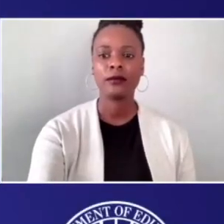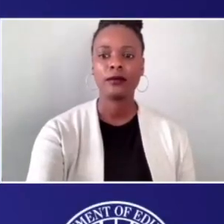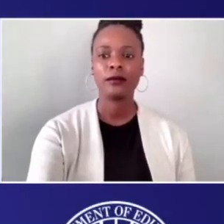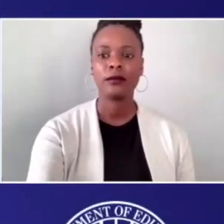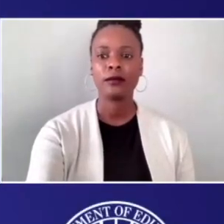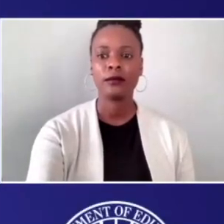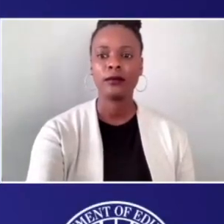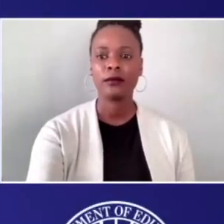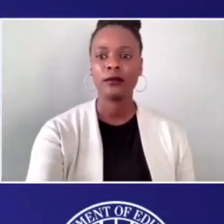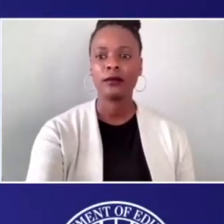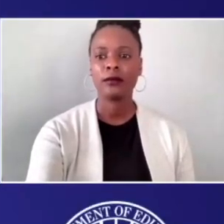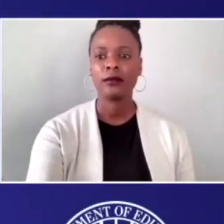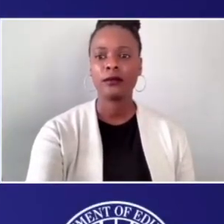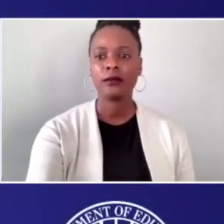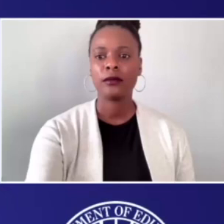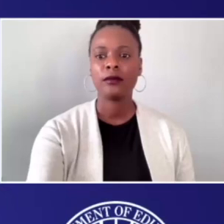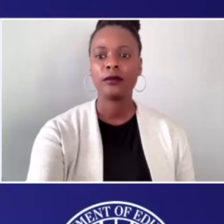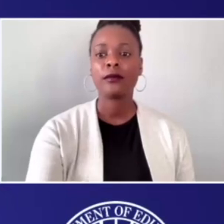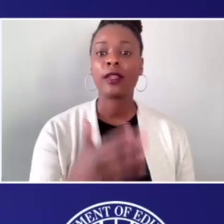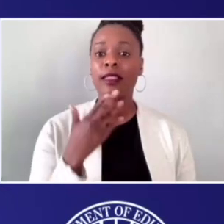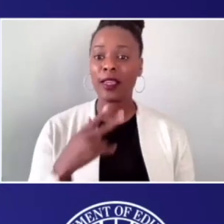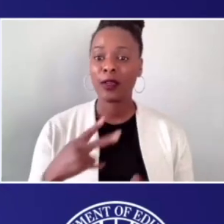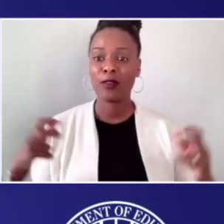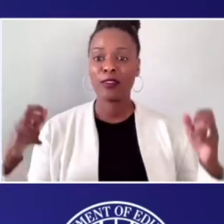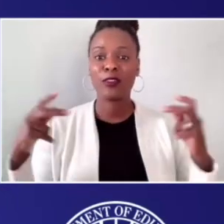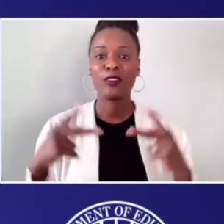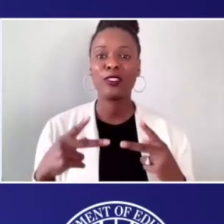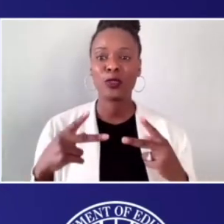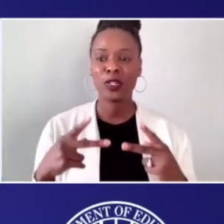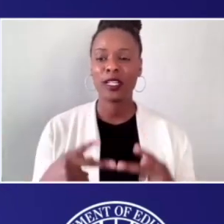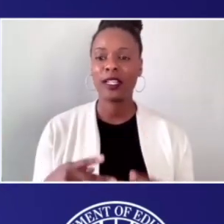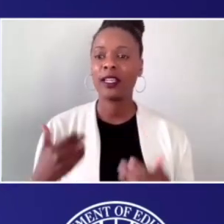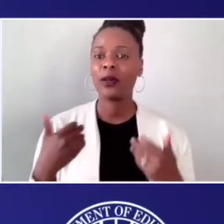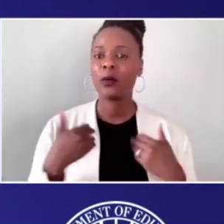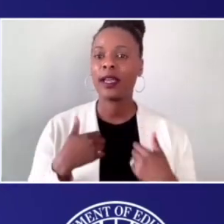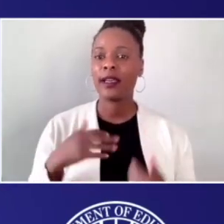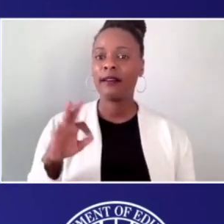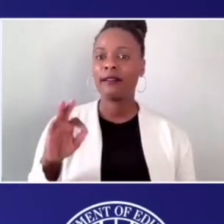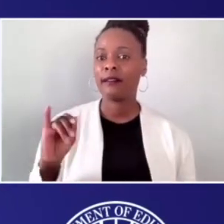Thank you for re-joining us. We have Faisal, and then we'll go back to Tamy.